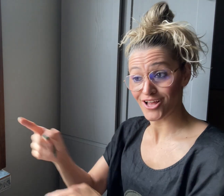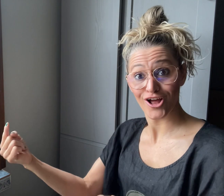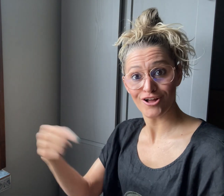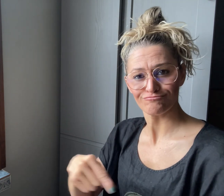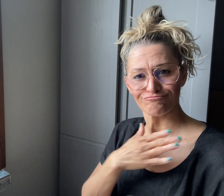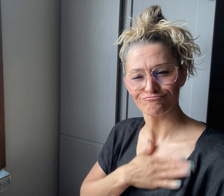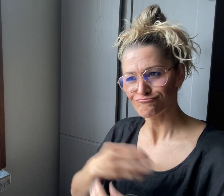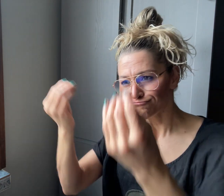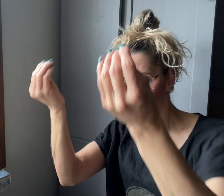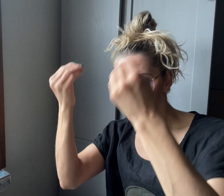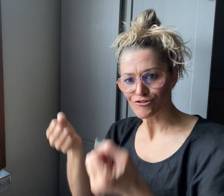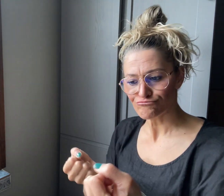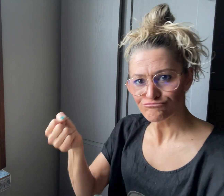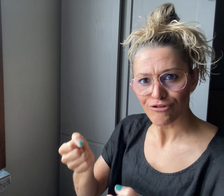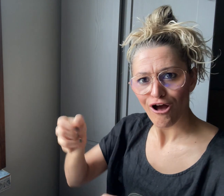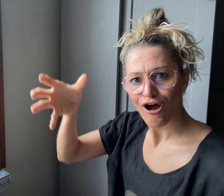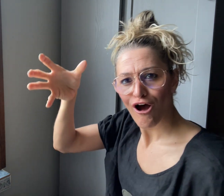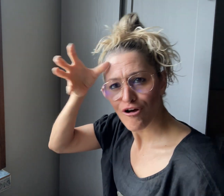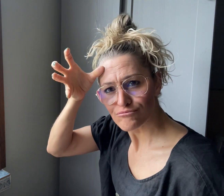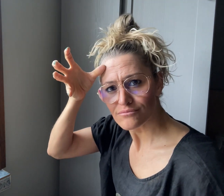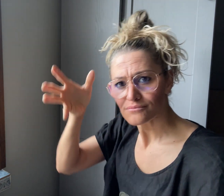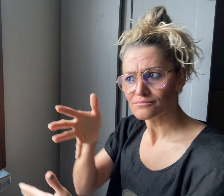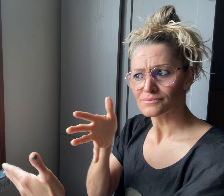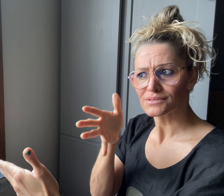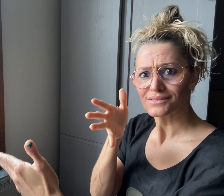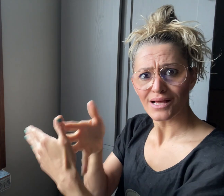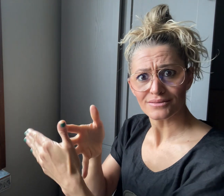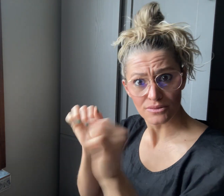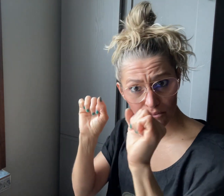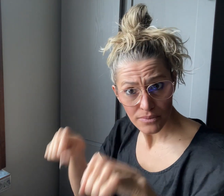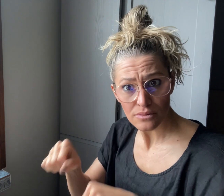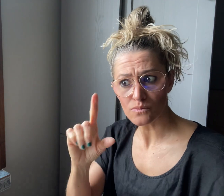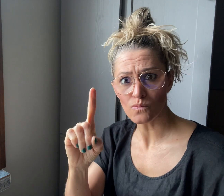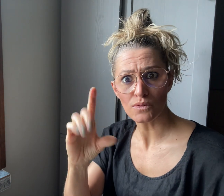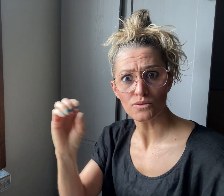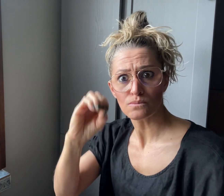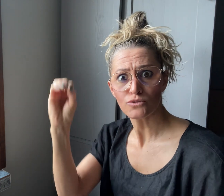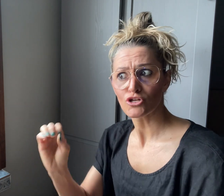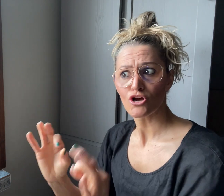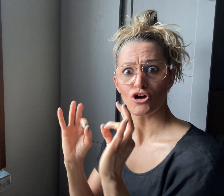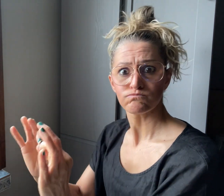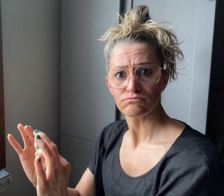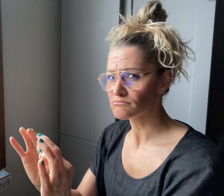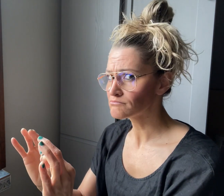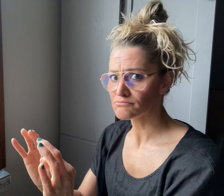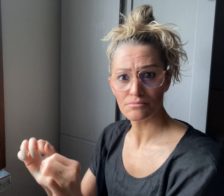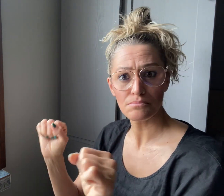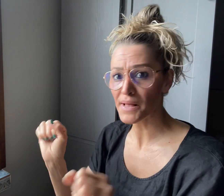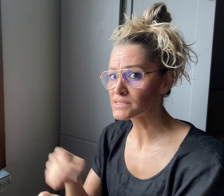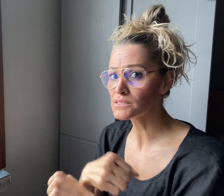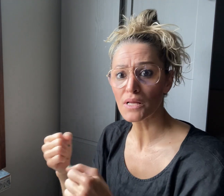So the knowledge of Deaf learner drivers cannot